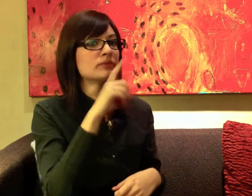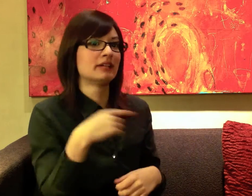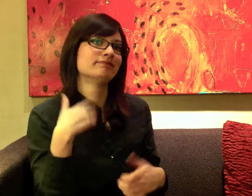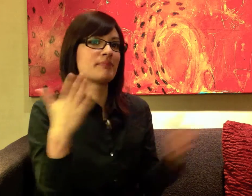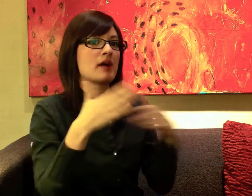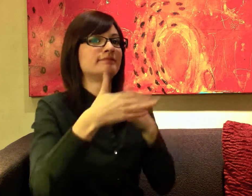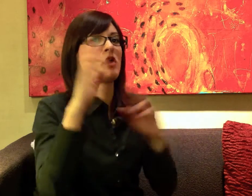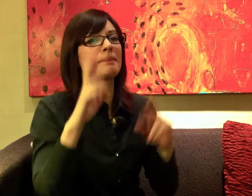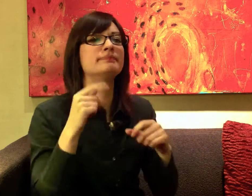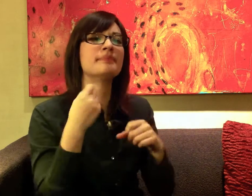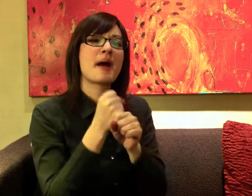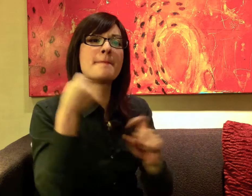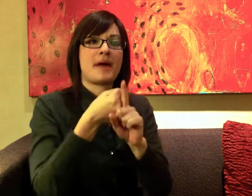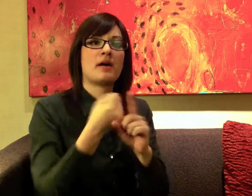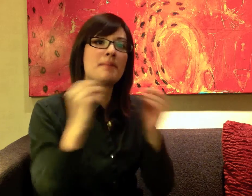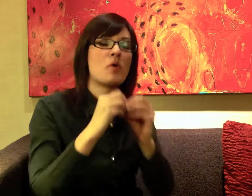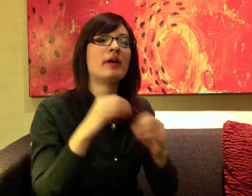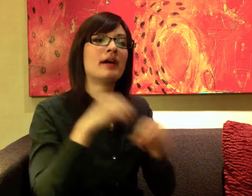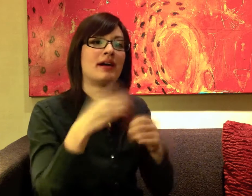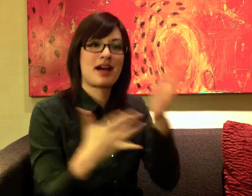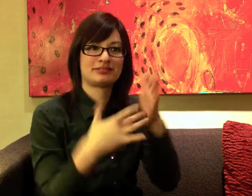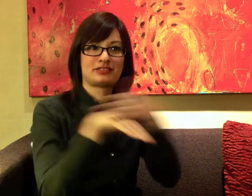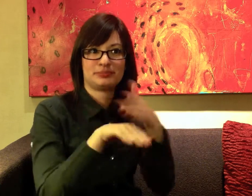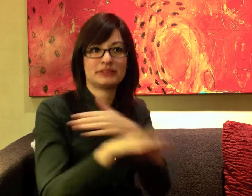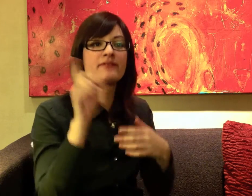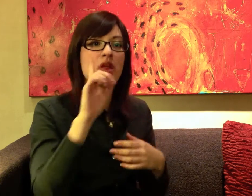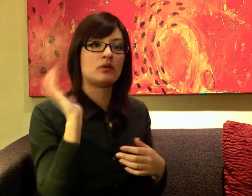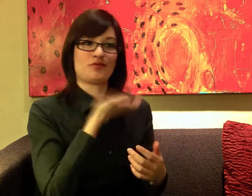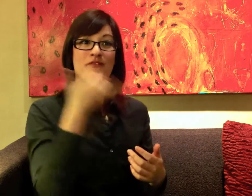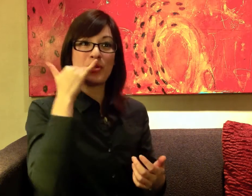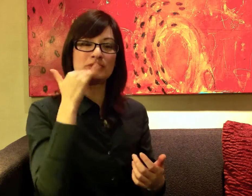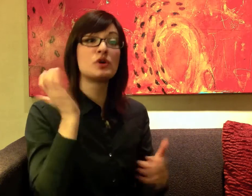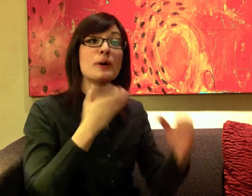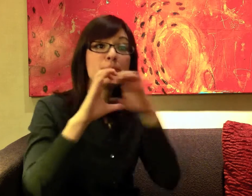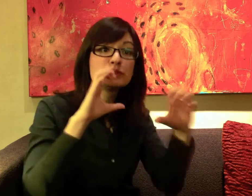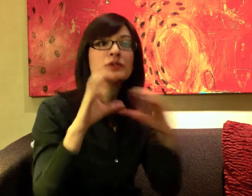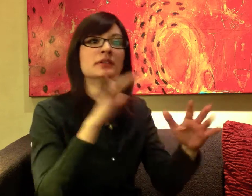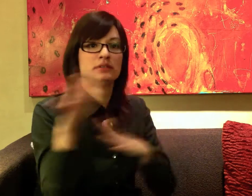With that, I hope to make more of an impact in technology accessibility for our phones and communication ease.